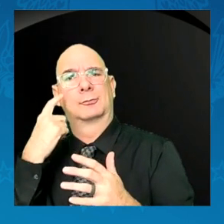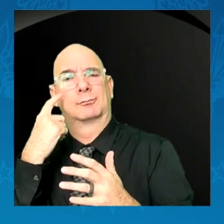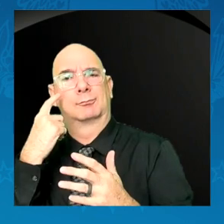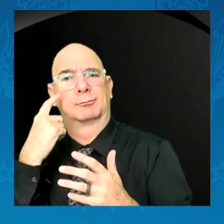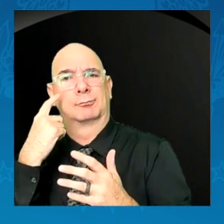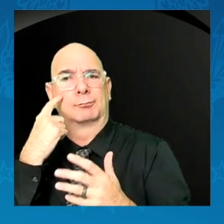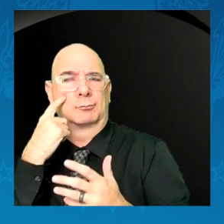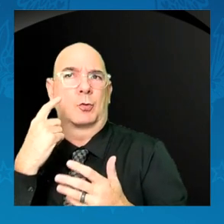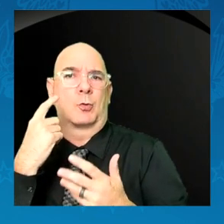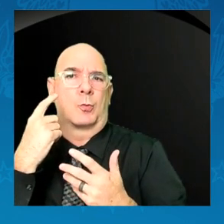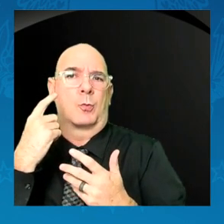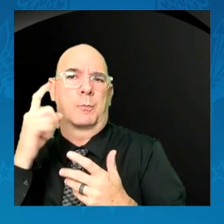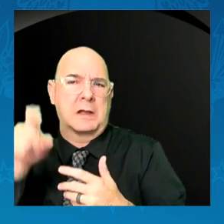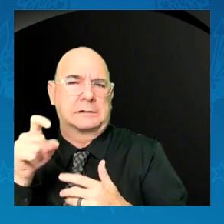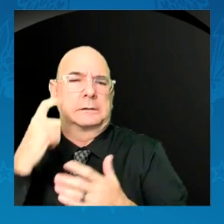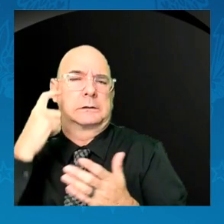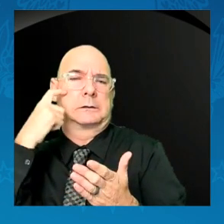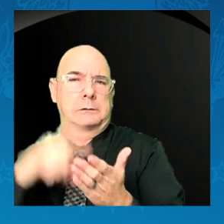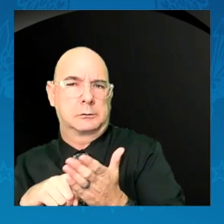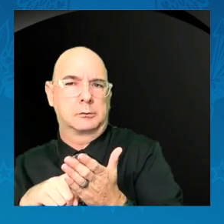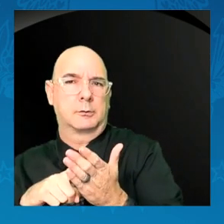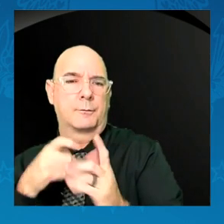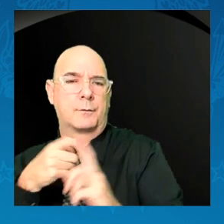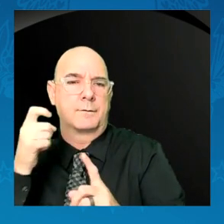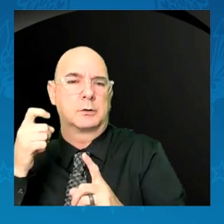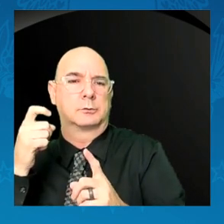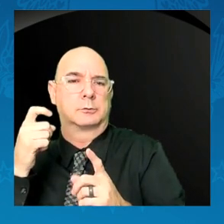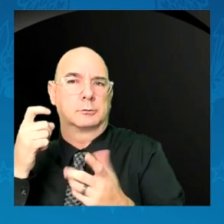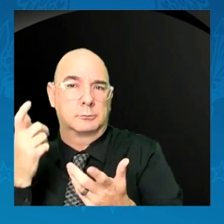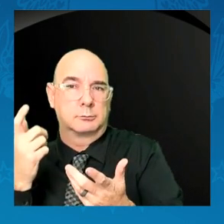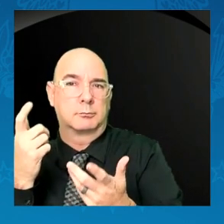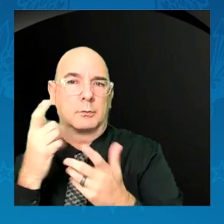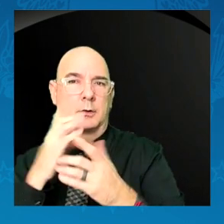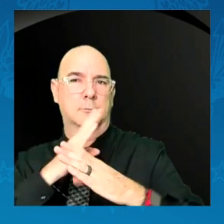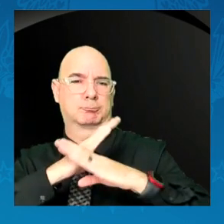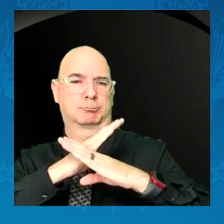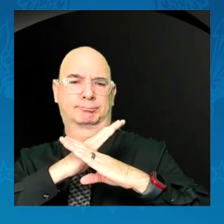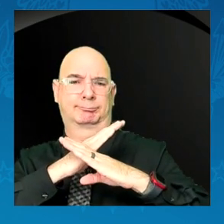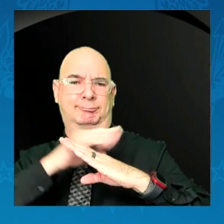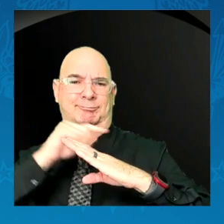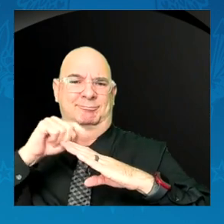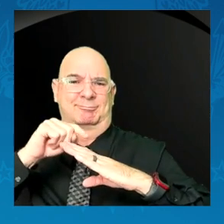and then reduce barriers to entering and staying in the space workforce.